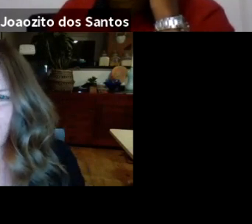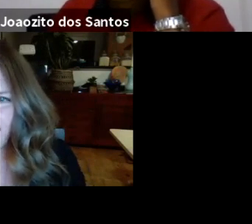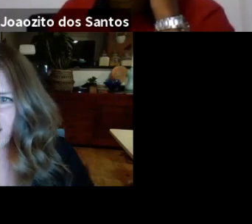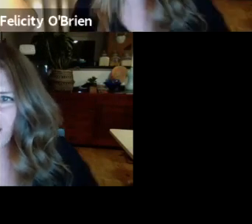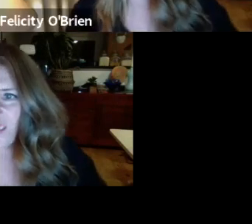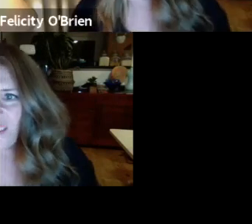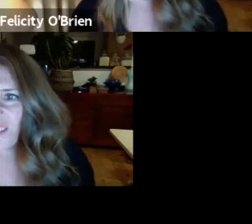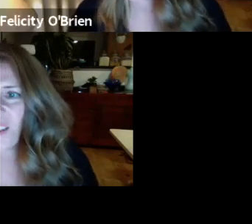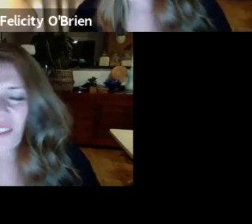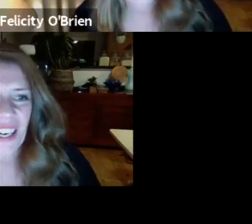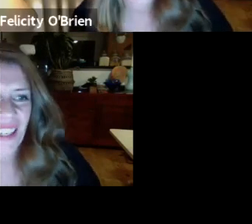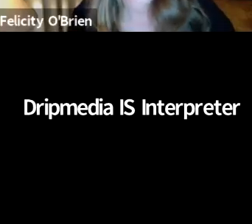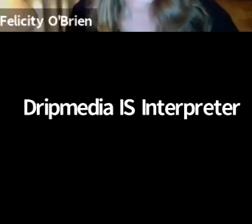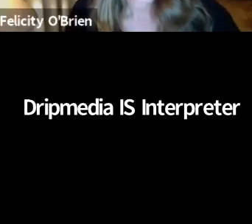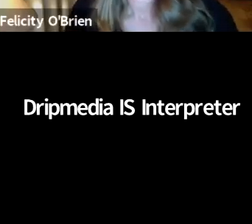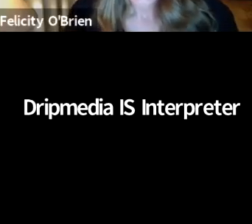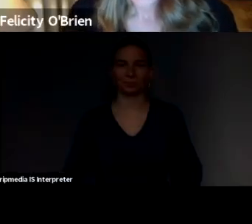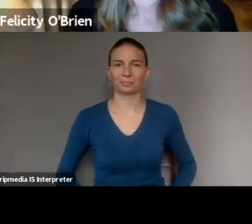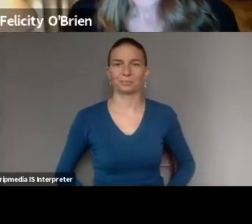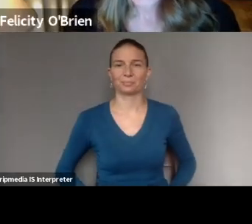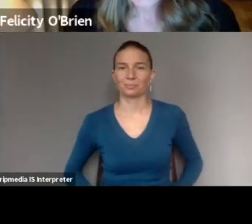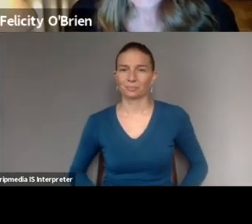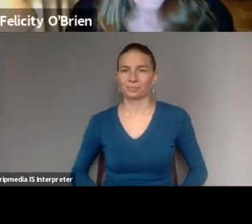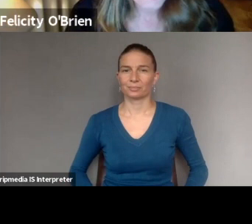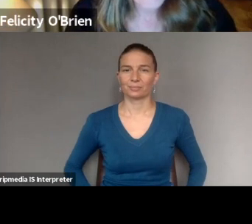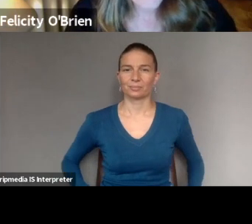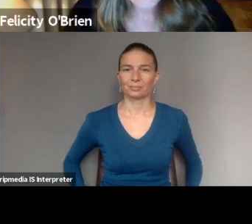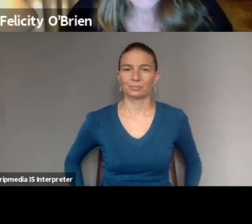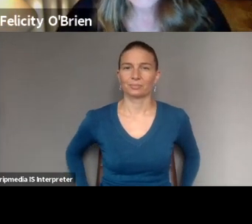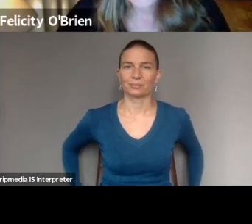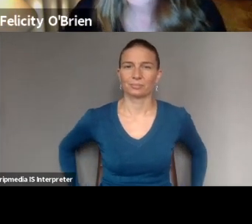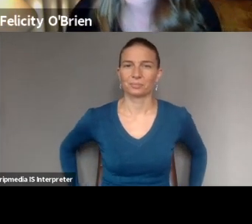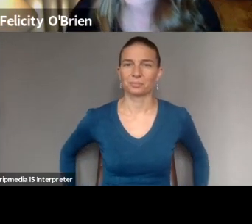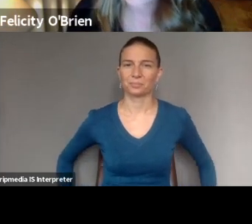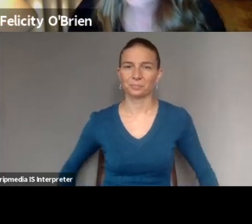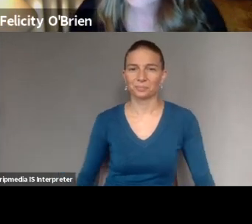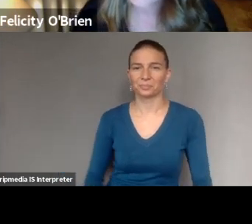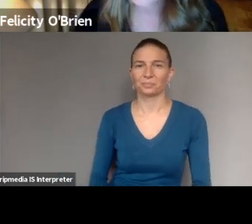Thanks Joaozito. That was great. It sounds like some users are still having trouble